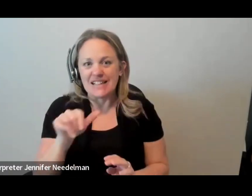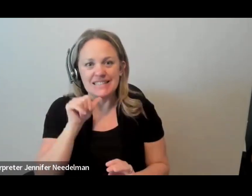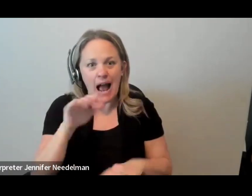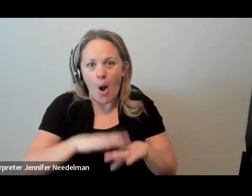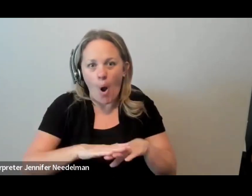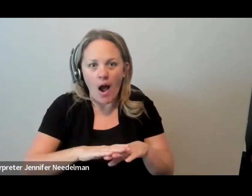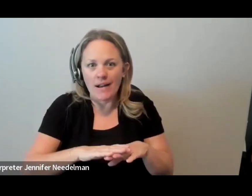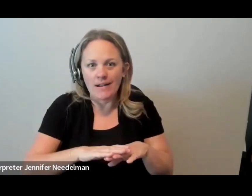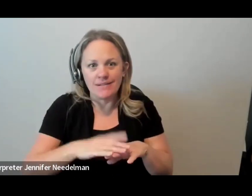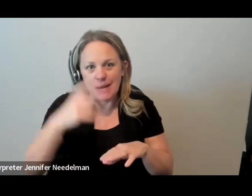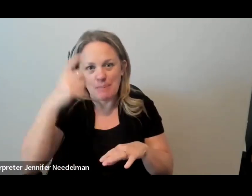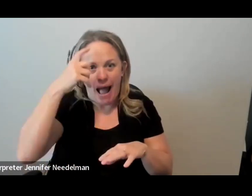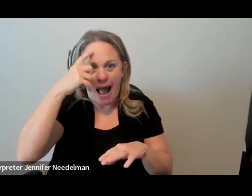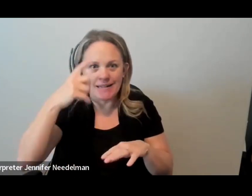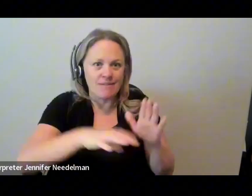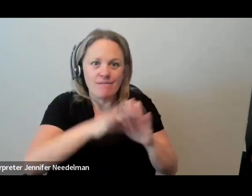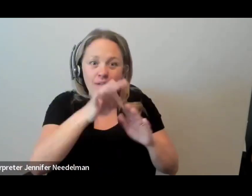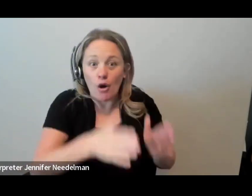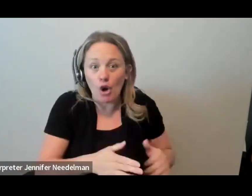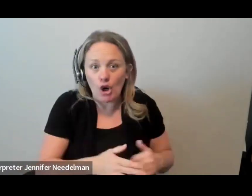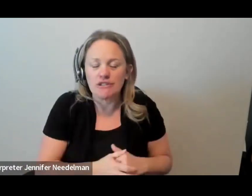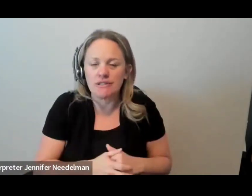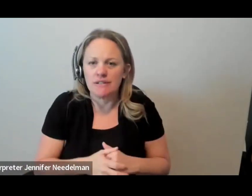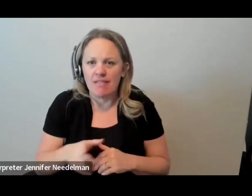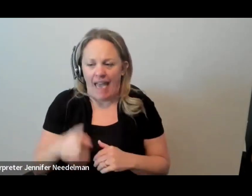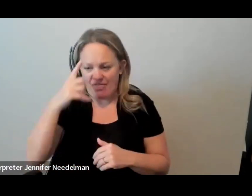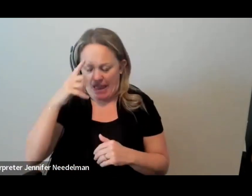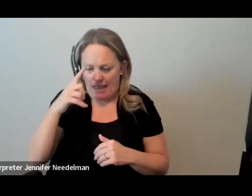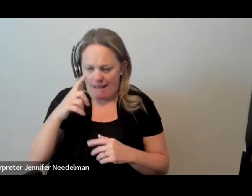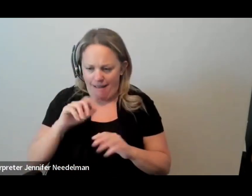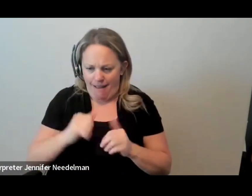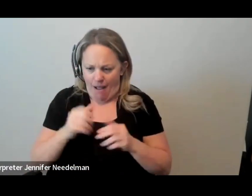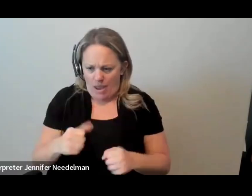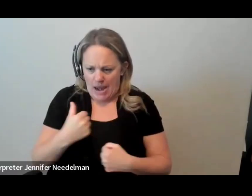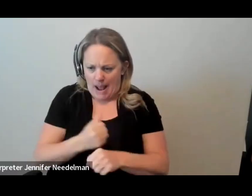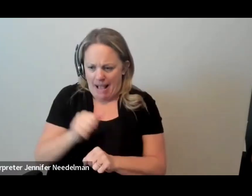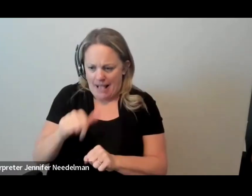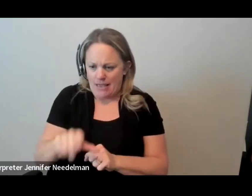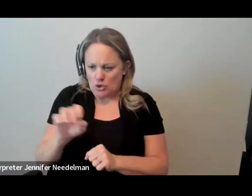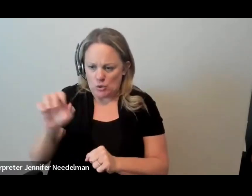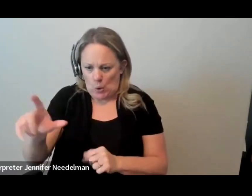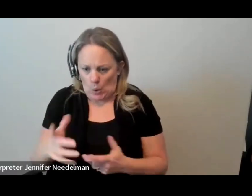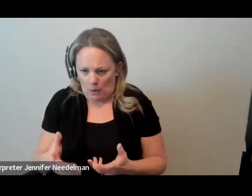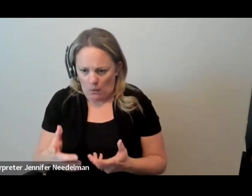what can I do to make this tool that I think could be helpful or make me a ton of money